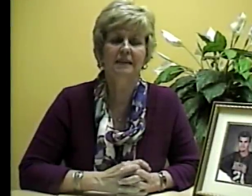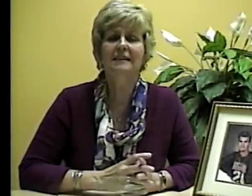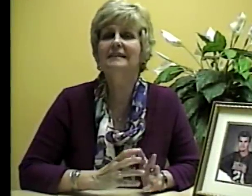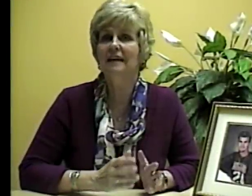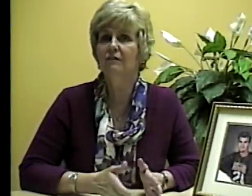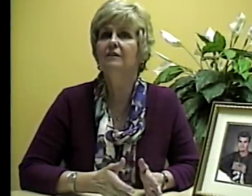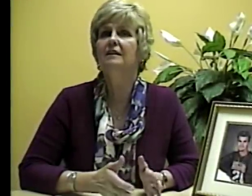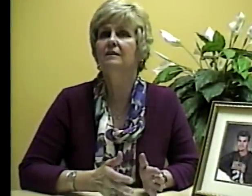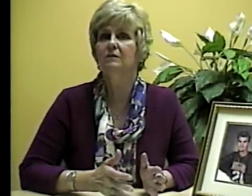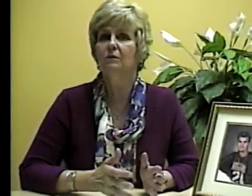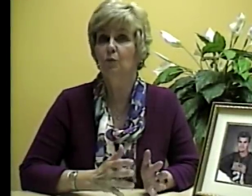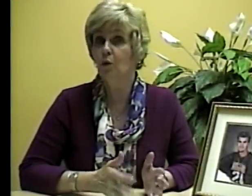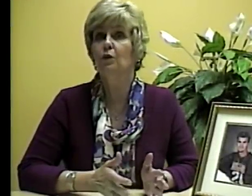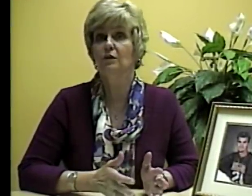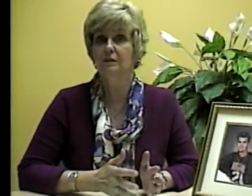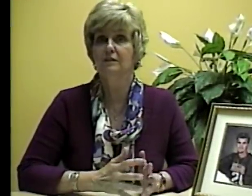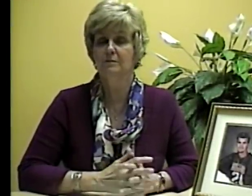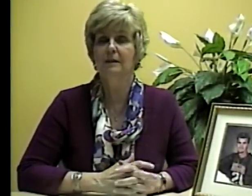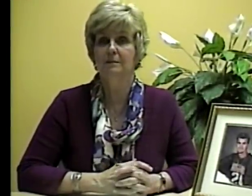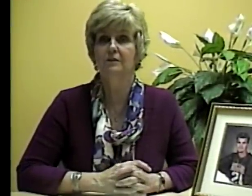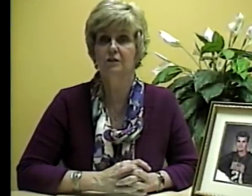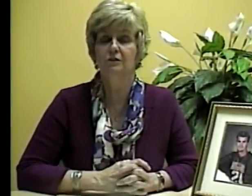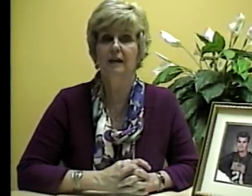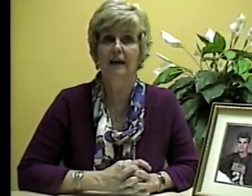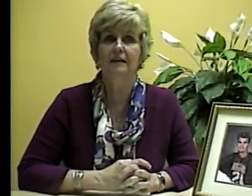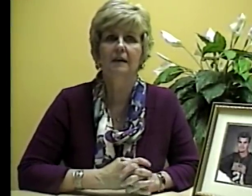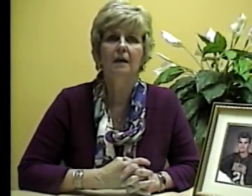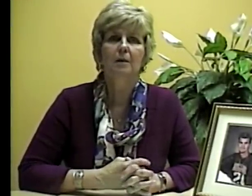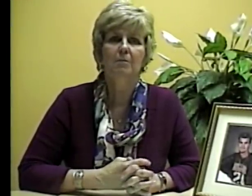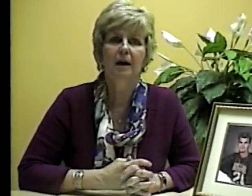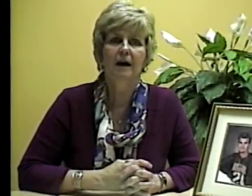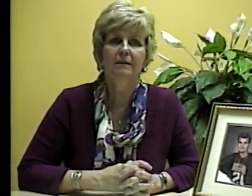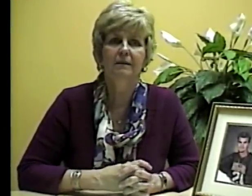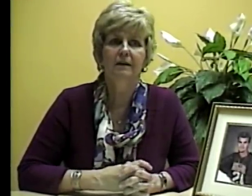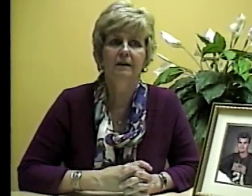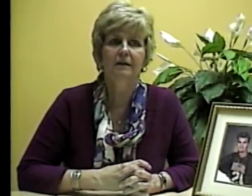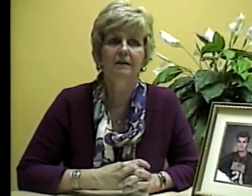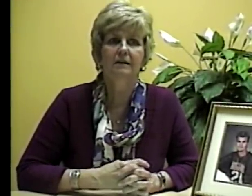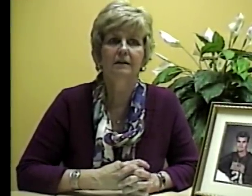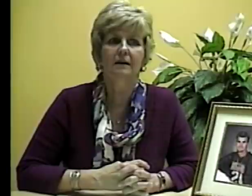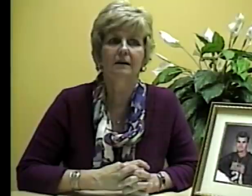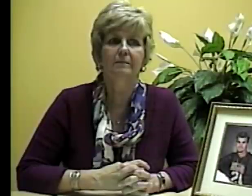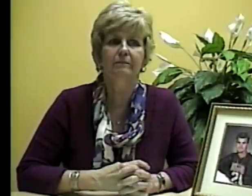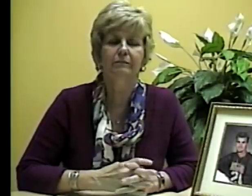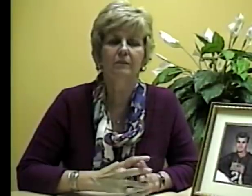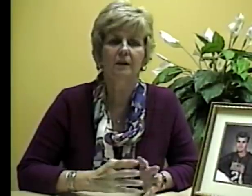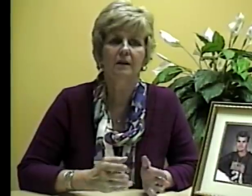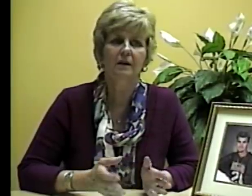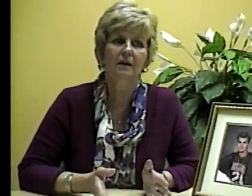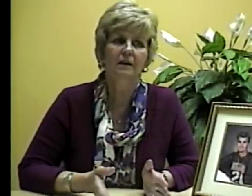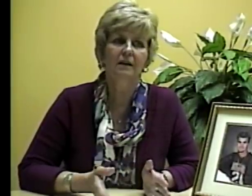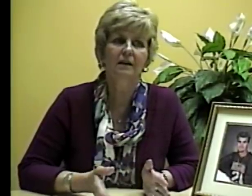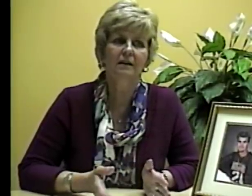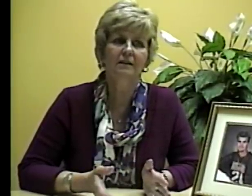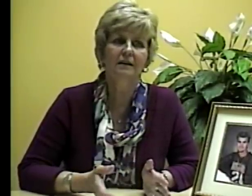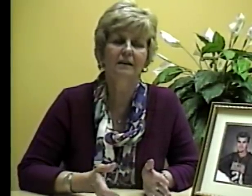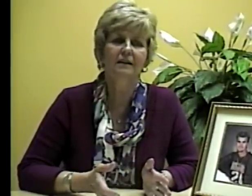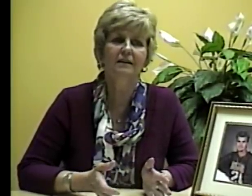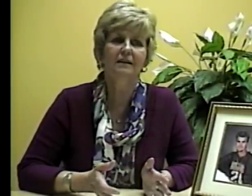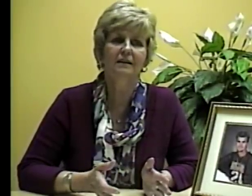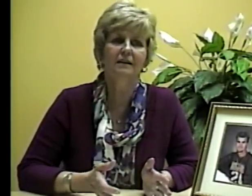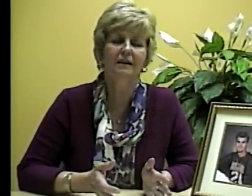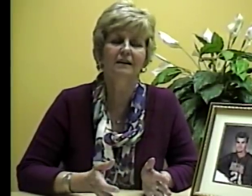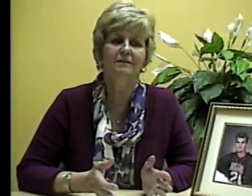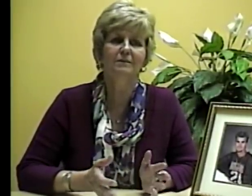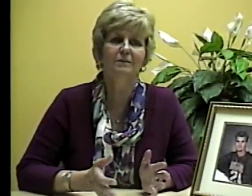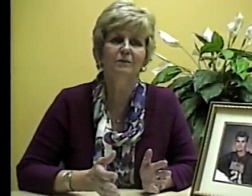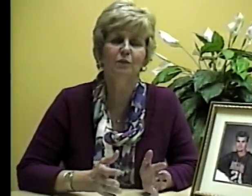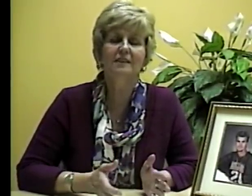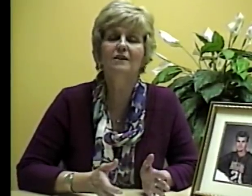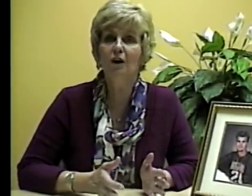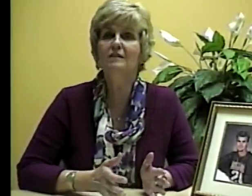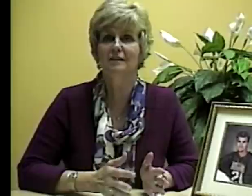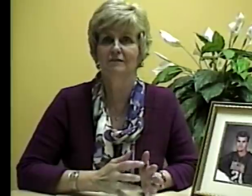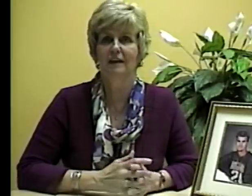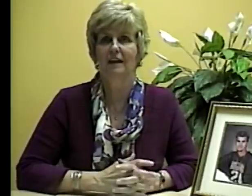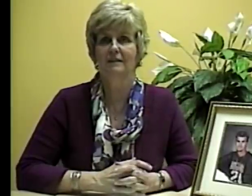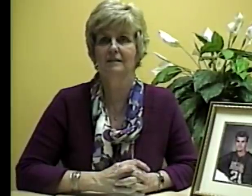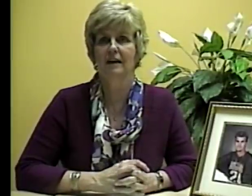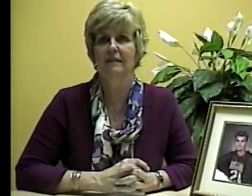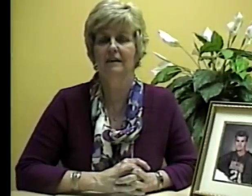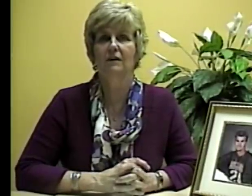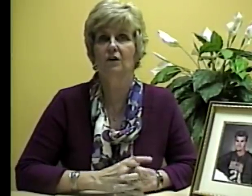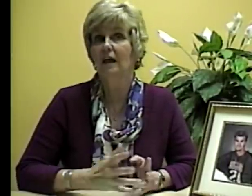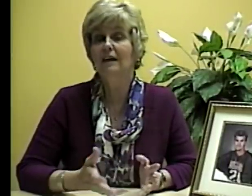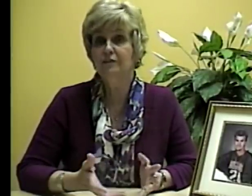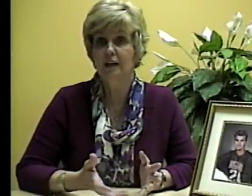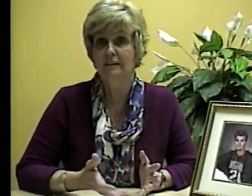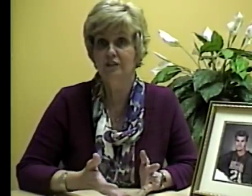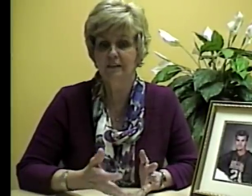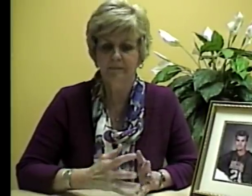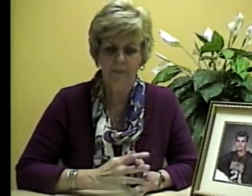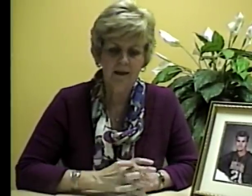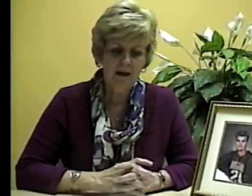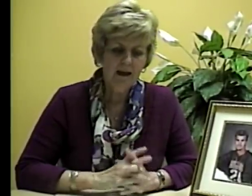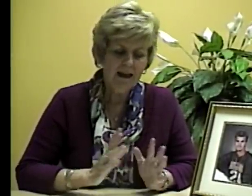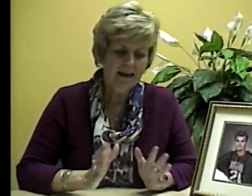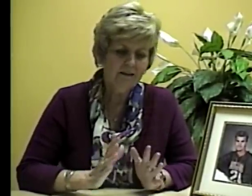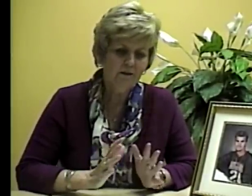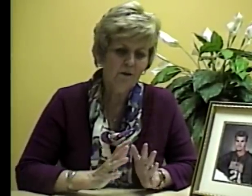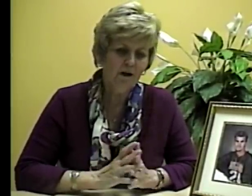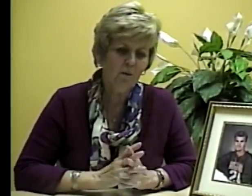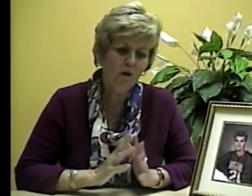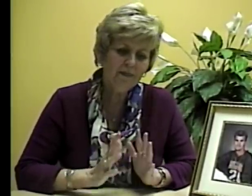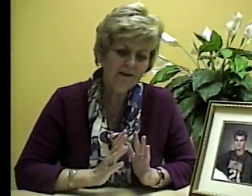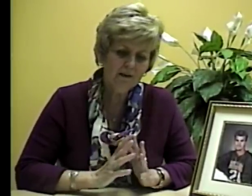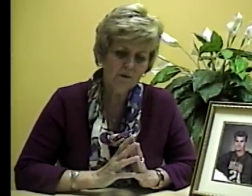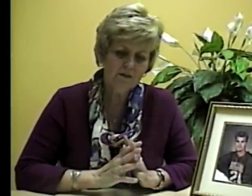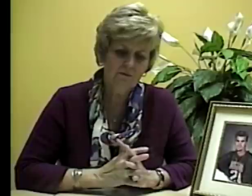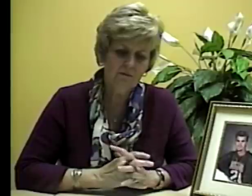It take definite work, but the results of that are life changing. One thing that was